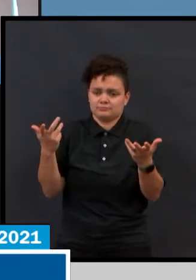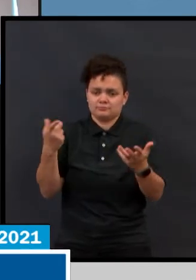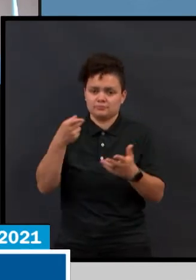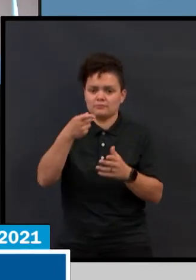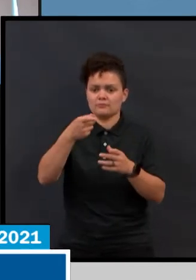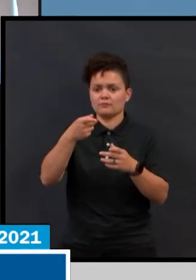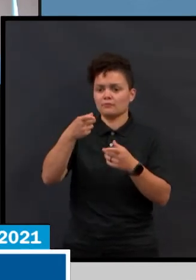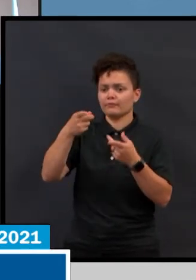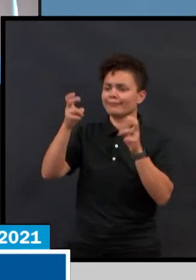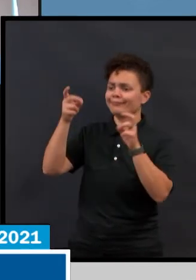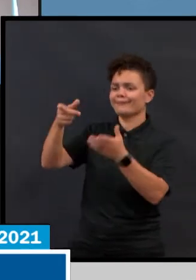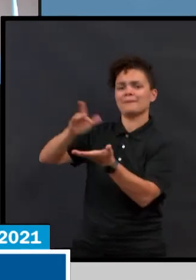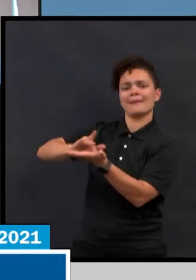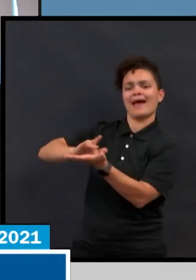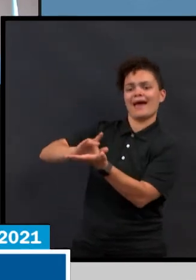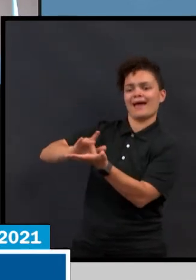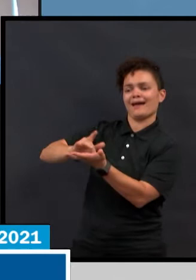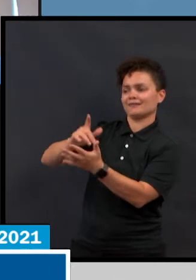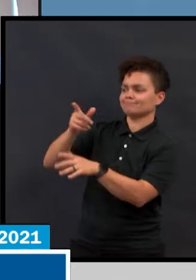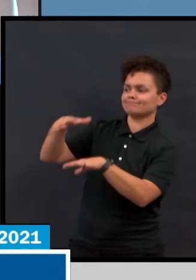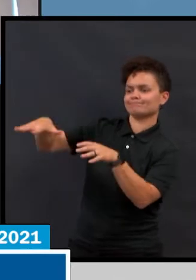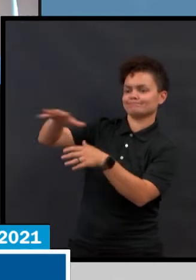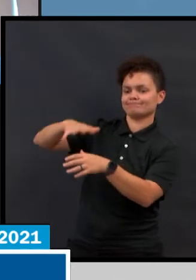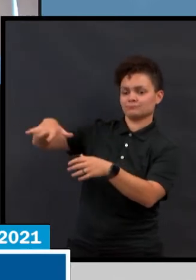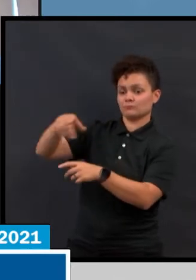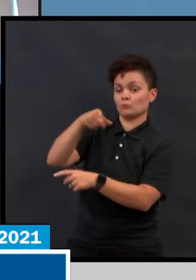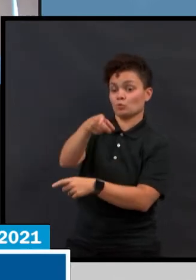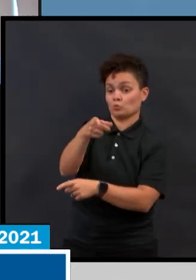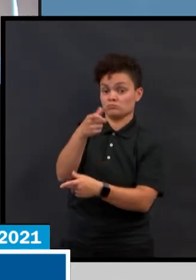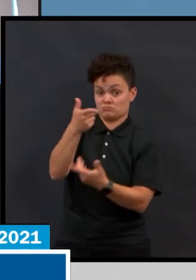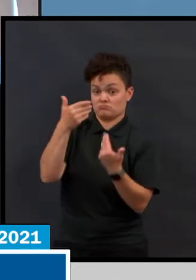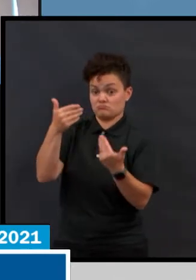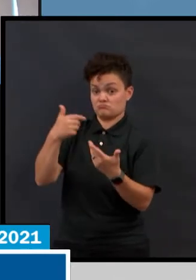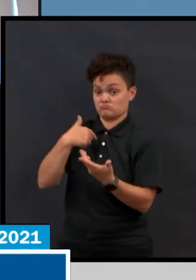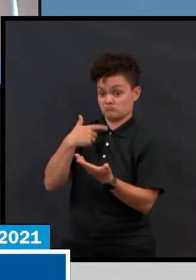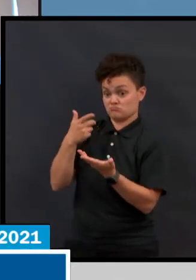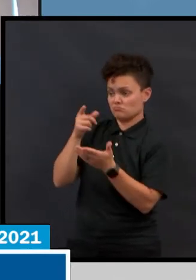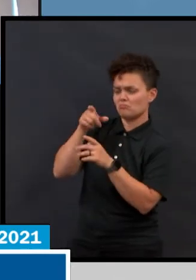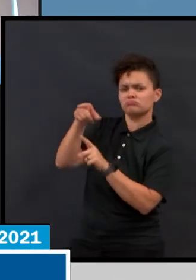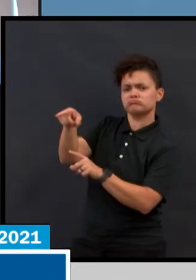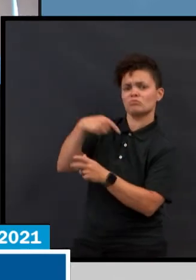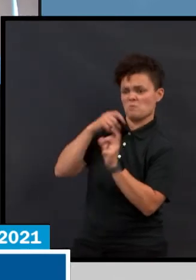individual you have every right to ask if your health care provider of any type